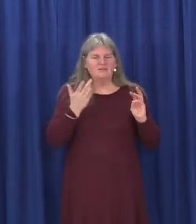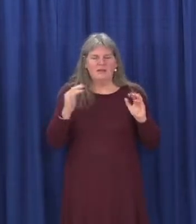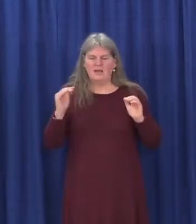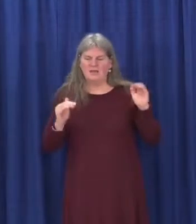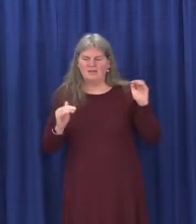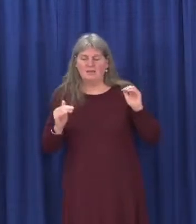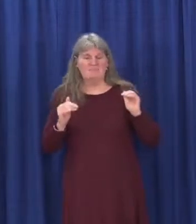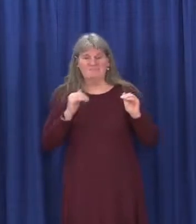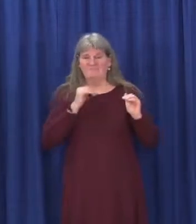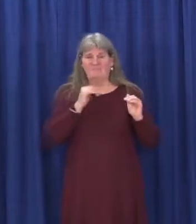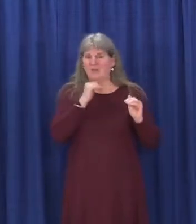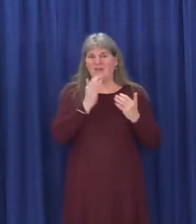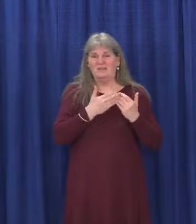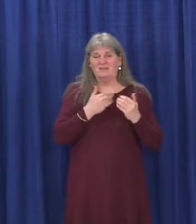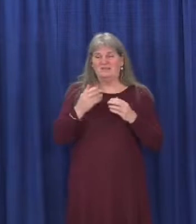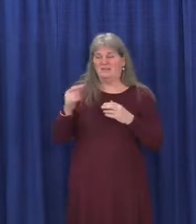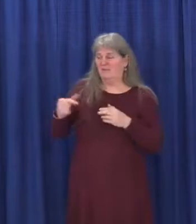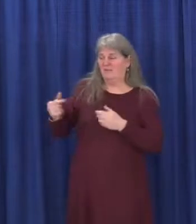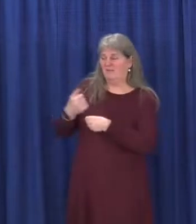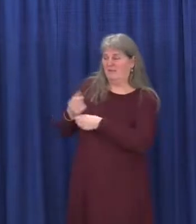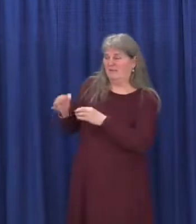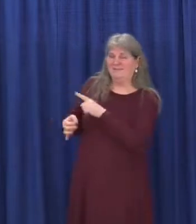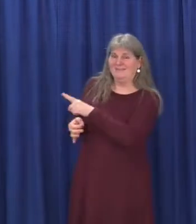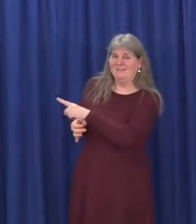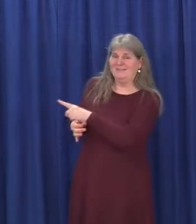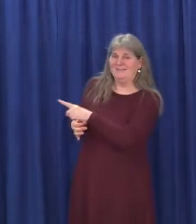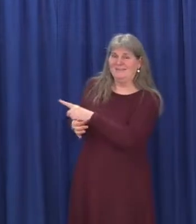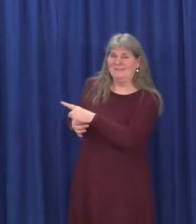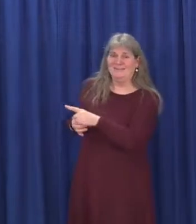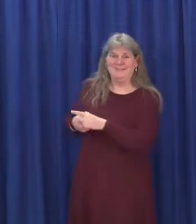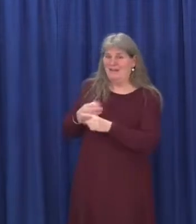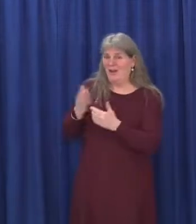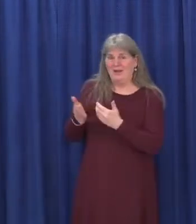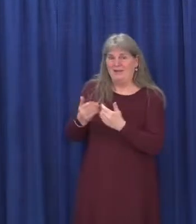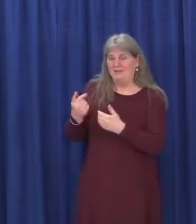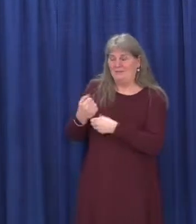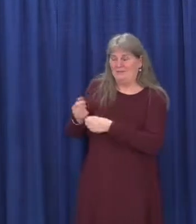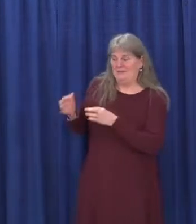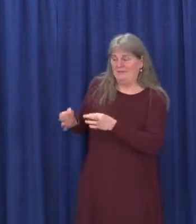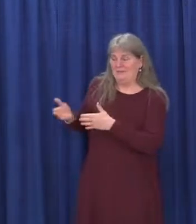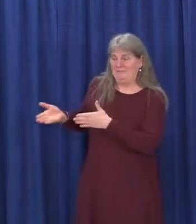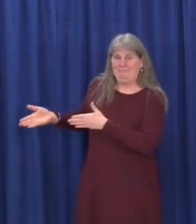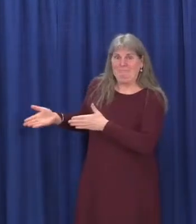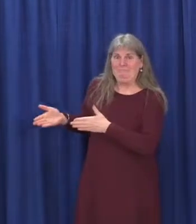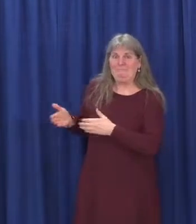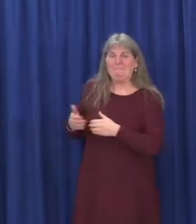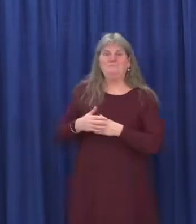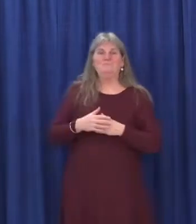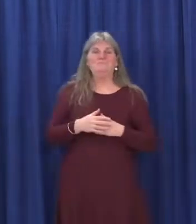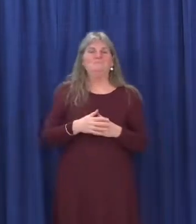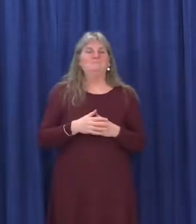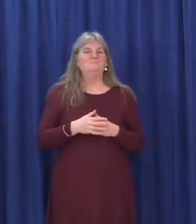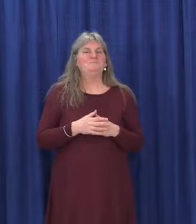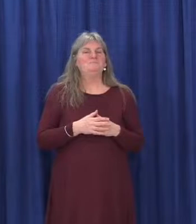in their ultimate decision making. I think it's a very challenging decision making. And at the same time,